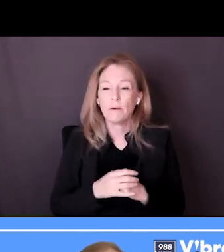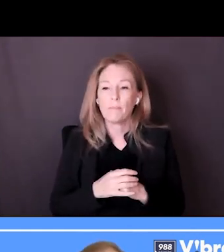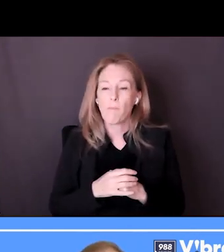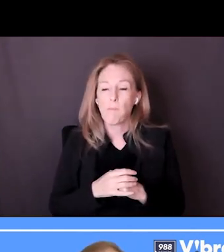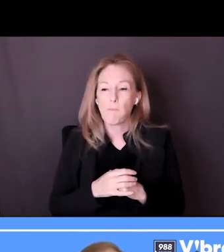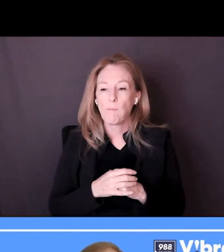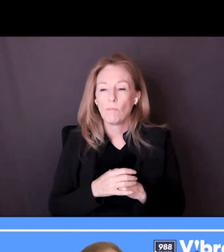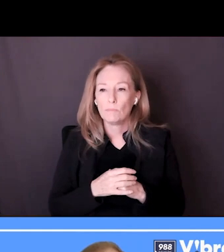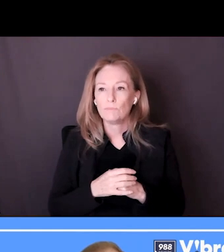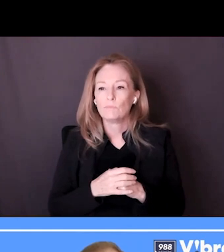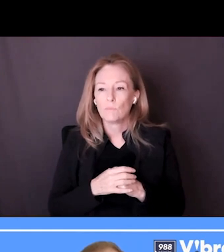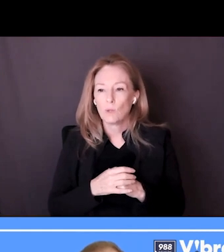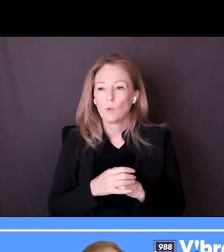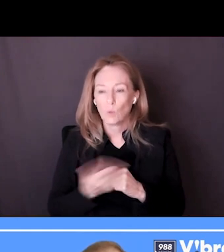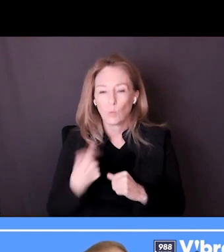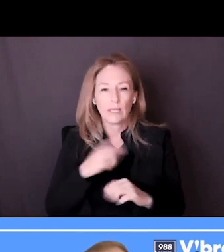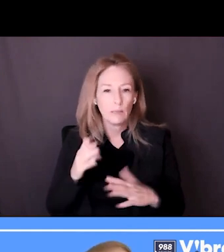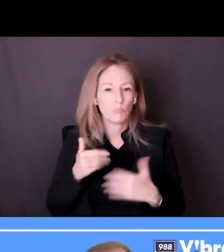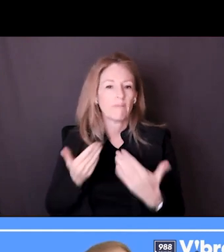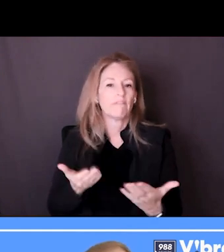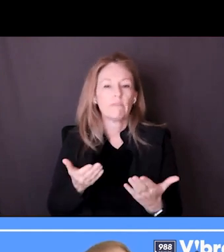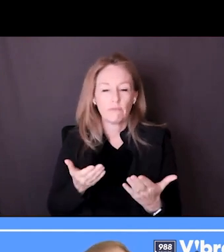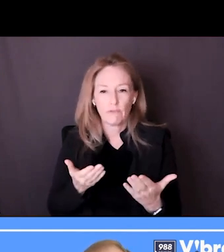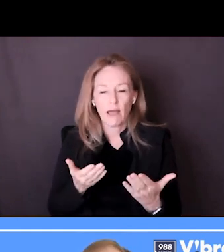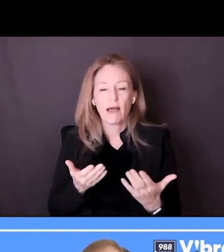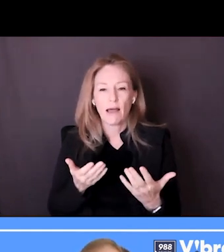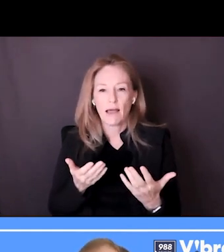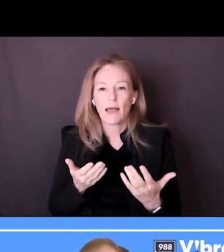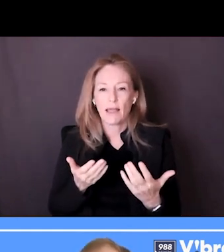WE PROVIDE FOR THE SPACE FOR THE COUNSELORS TO PROVIDE THAT LEVEL